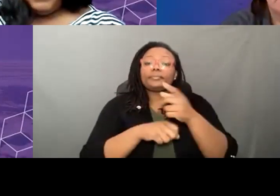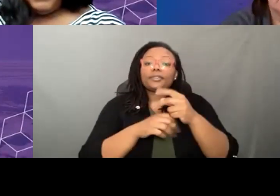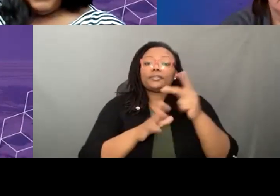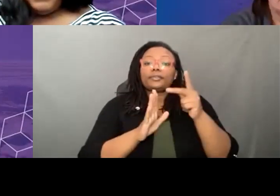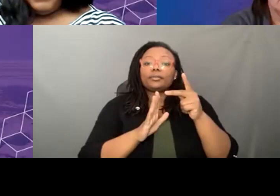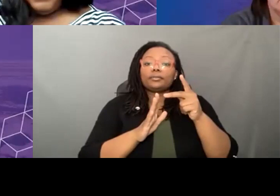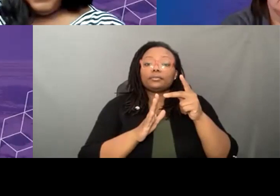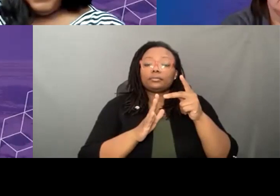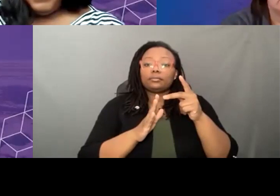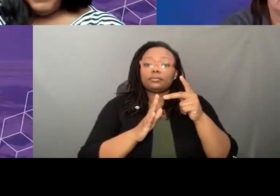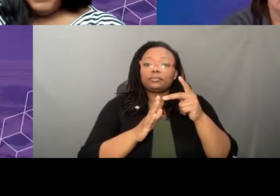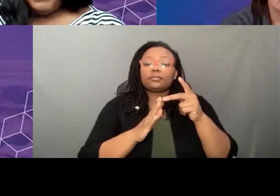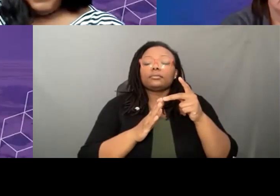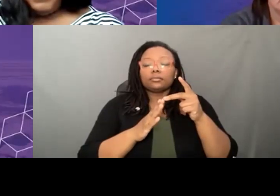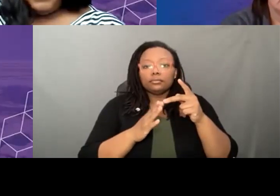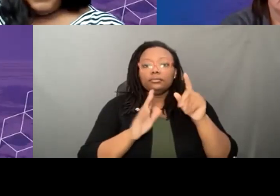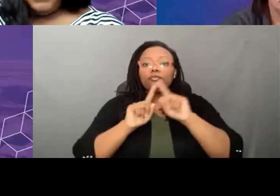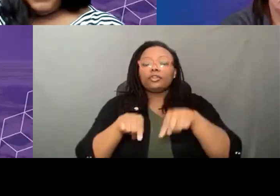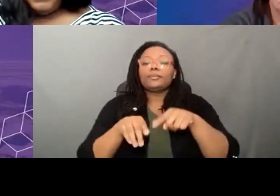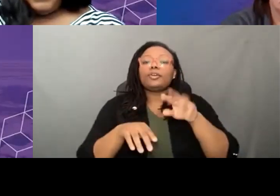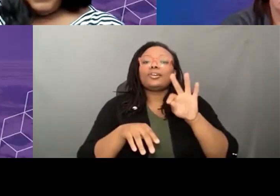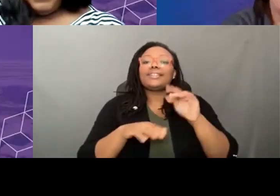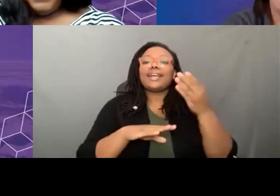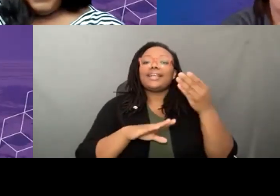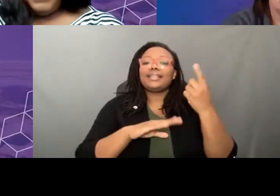at least 90 days prior to the end of the budget period.